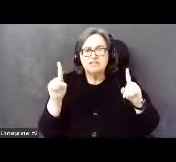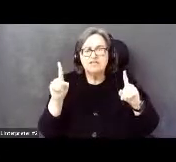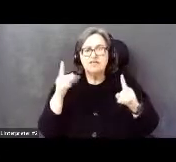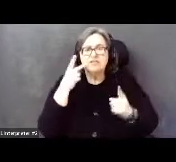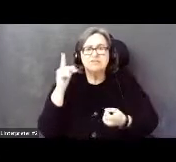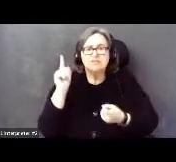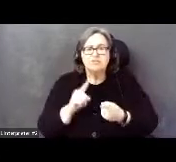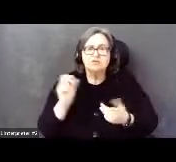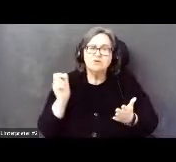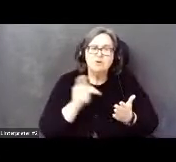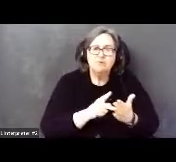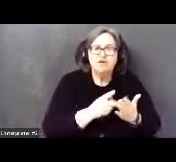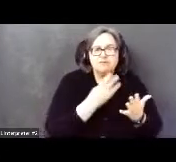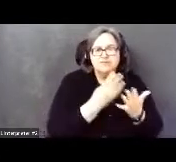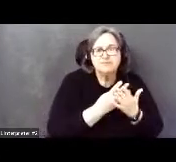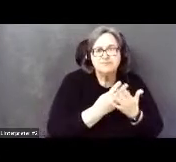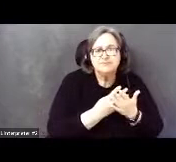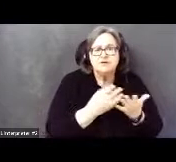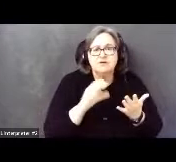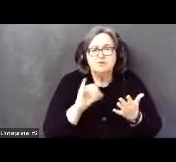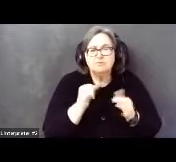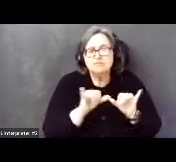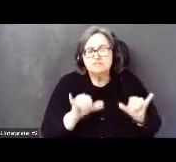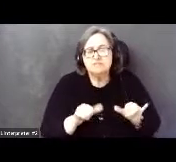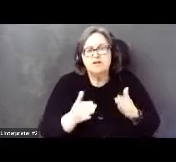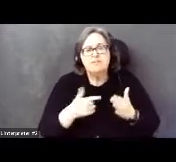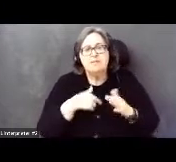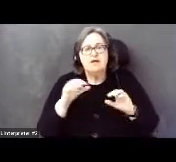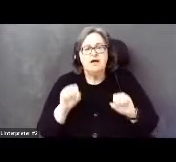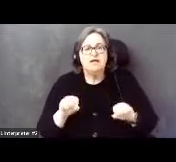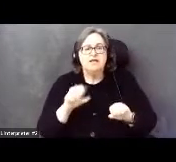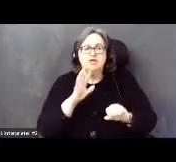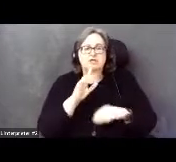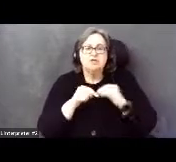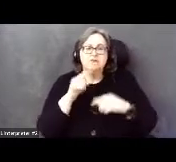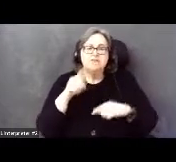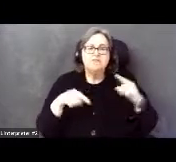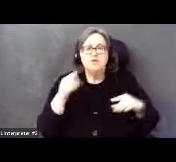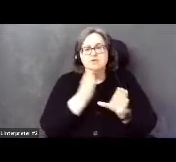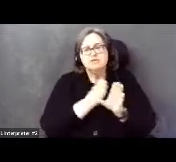see reduced recidivism? I might really be able to talk about the various psychoanalyzing